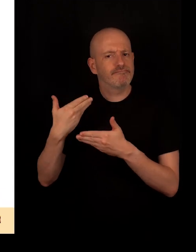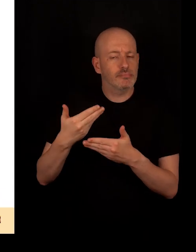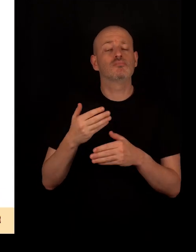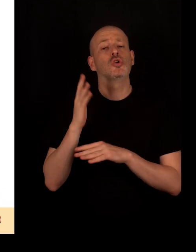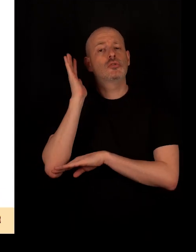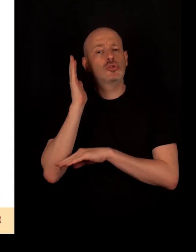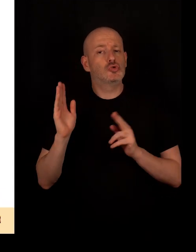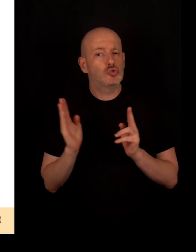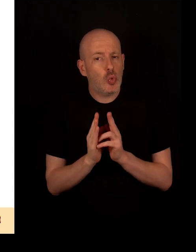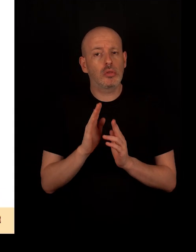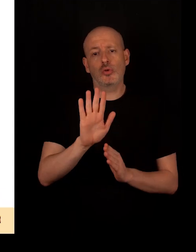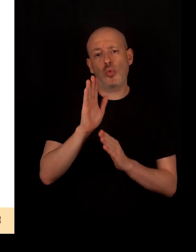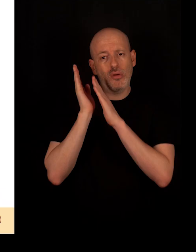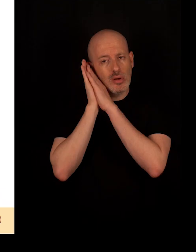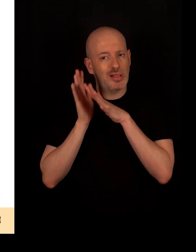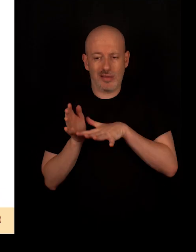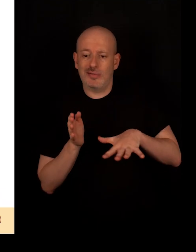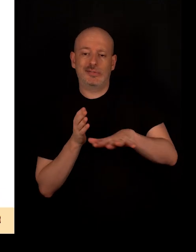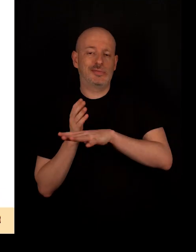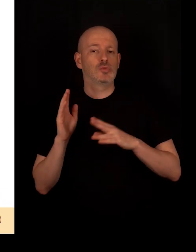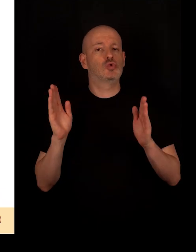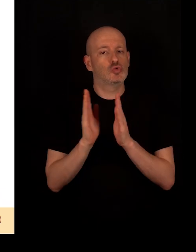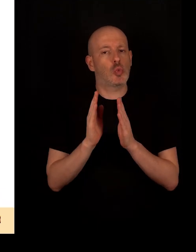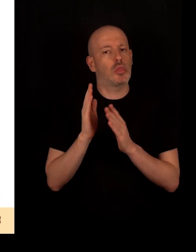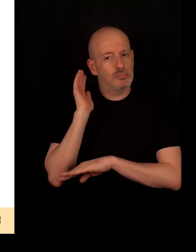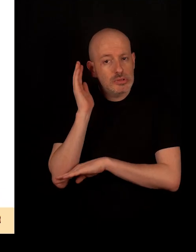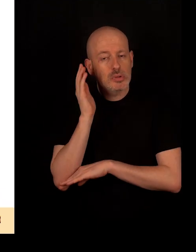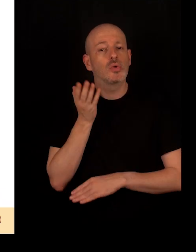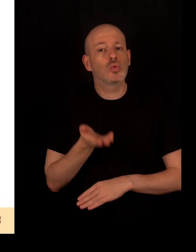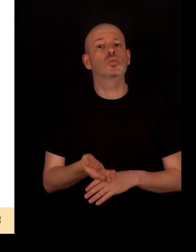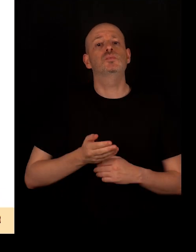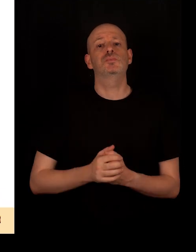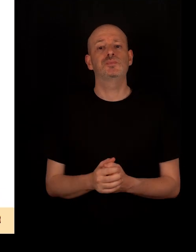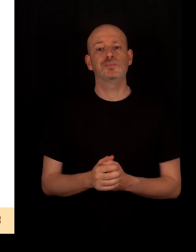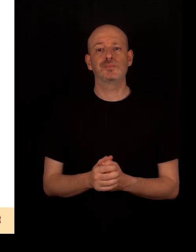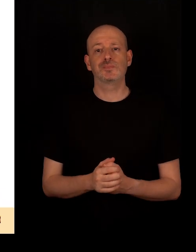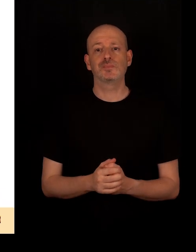A short presentation from your residency.